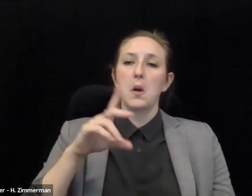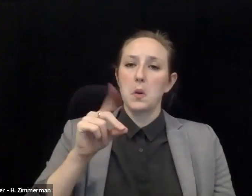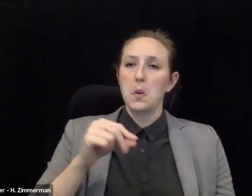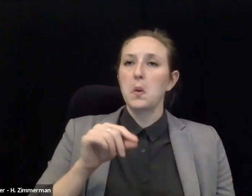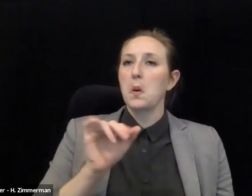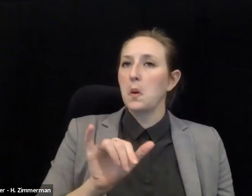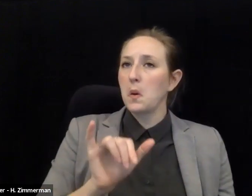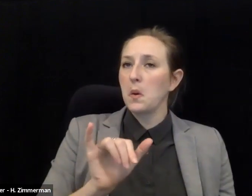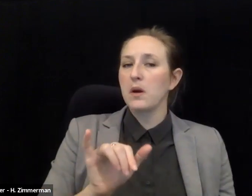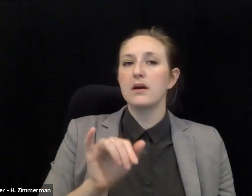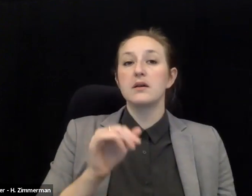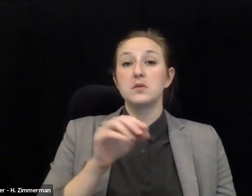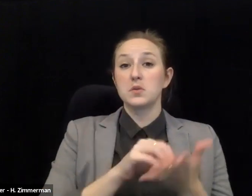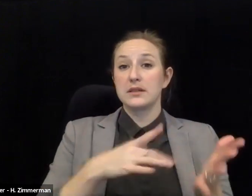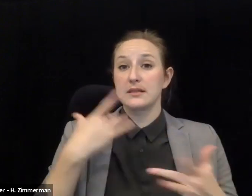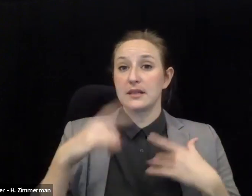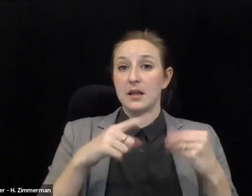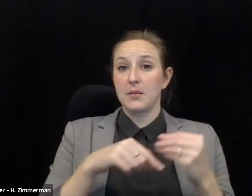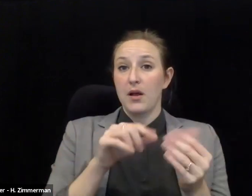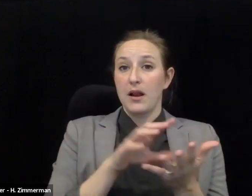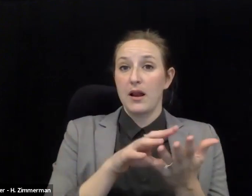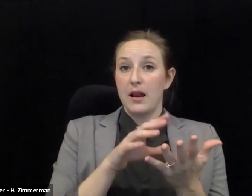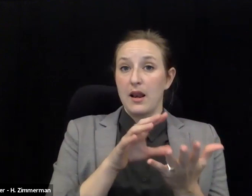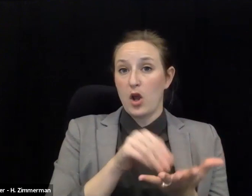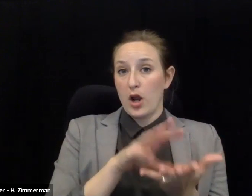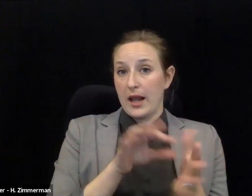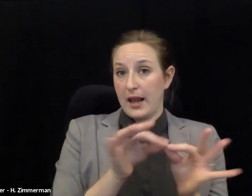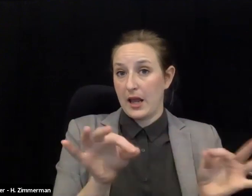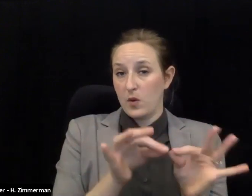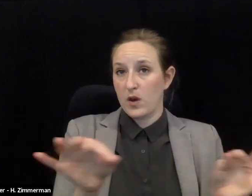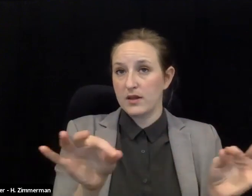about language learning tend to just put in a lot of extra time on their